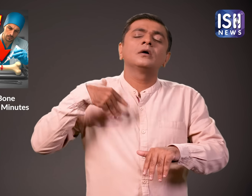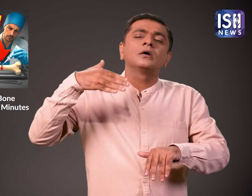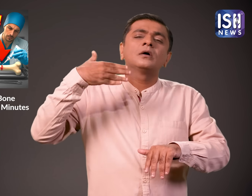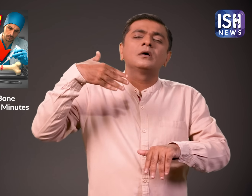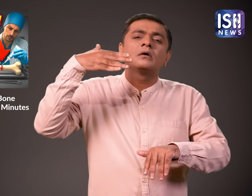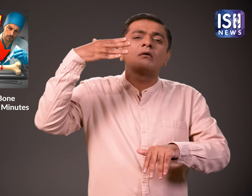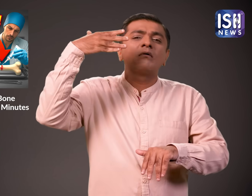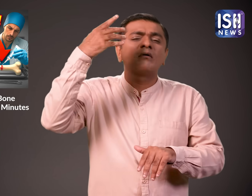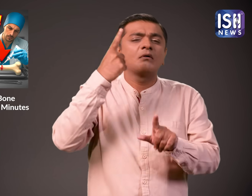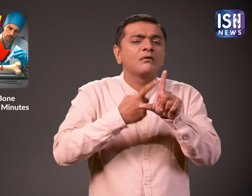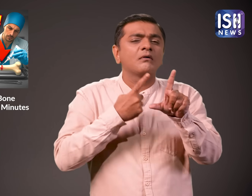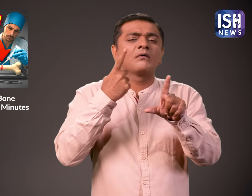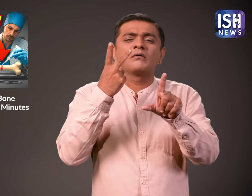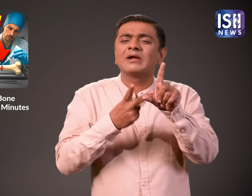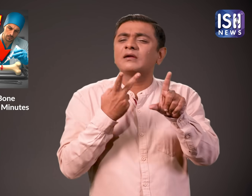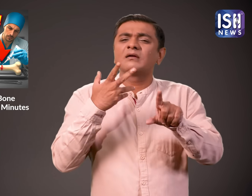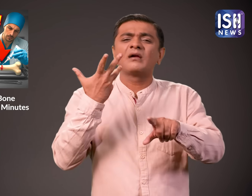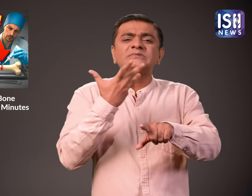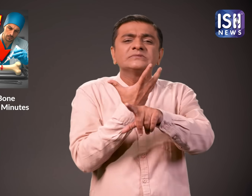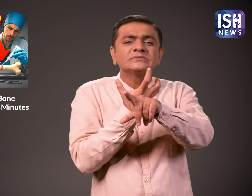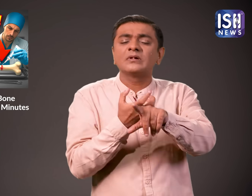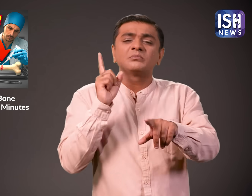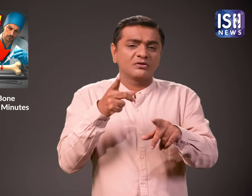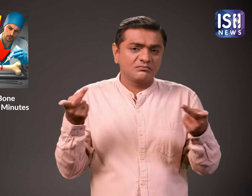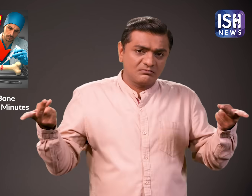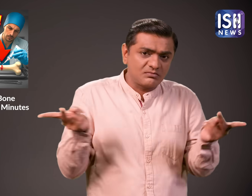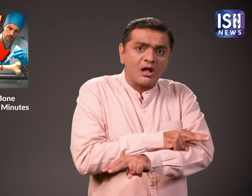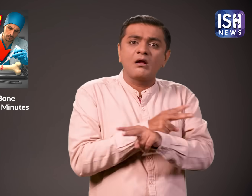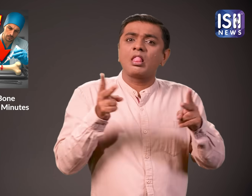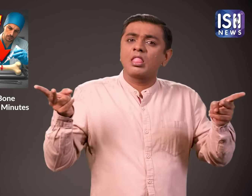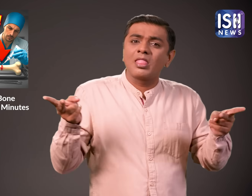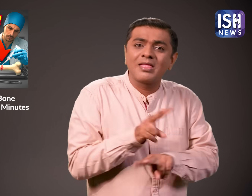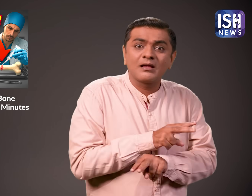In later years, it may need to be replaced.